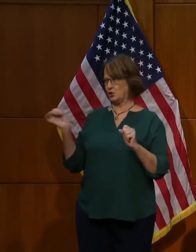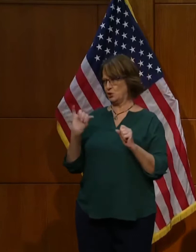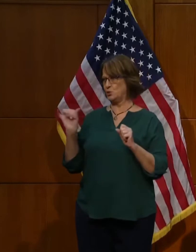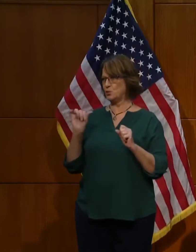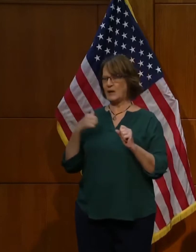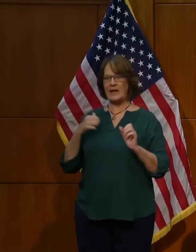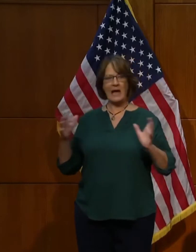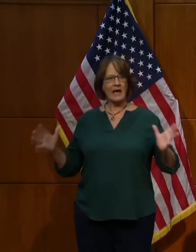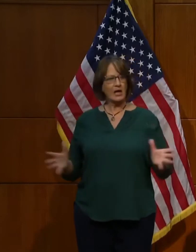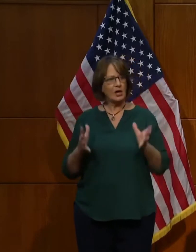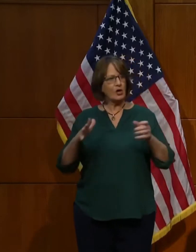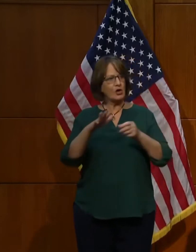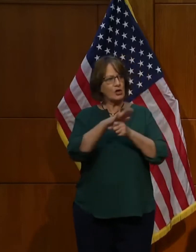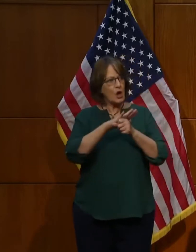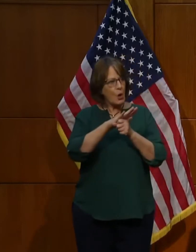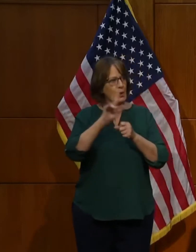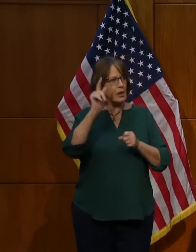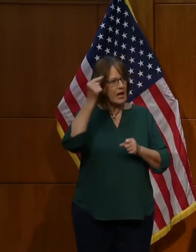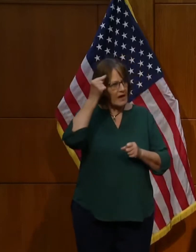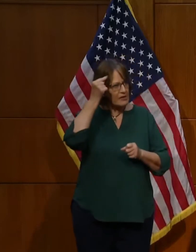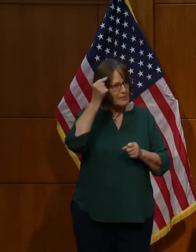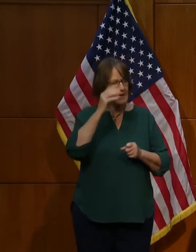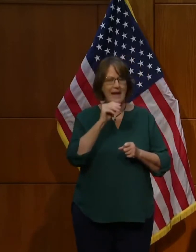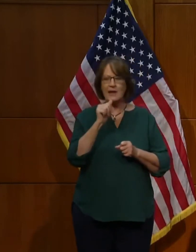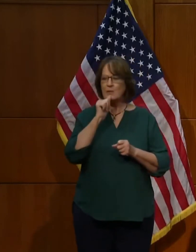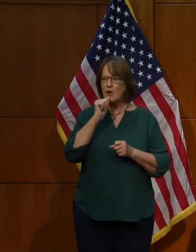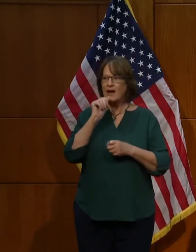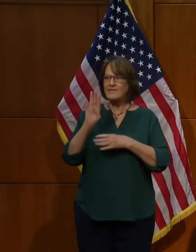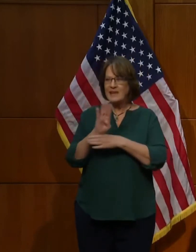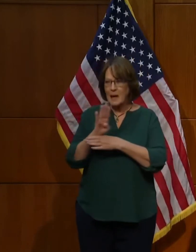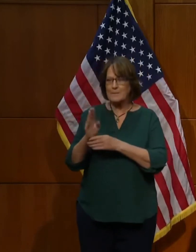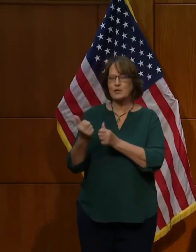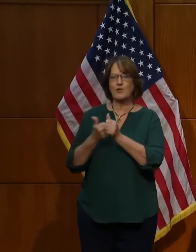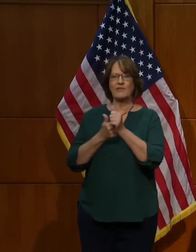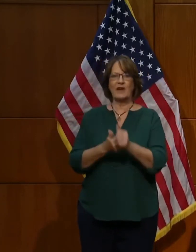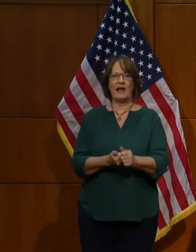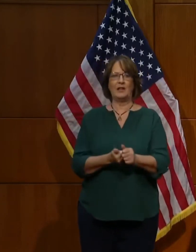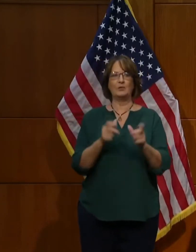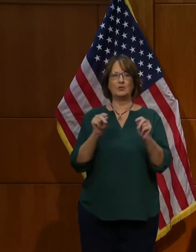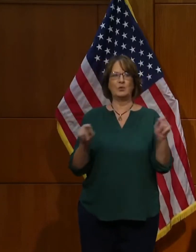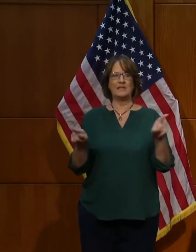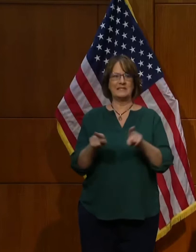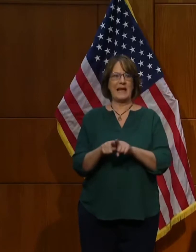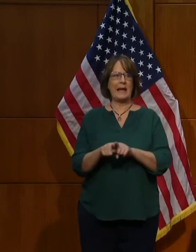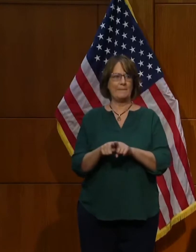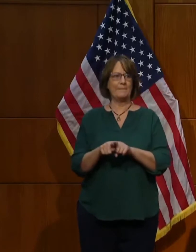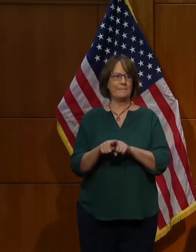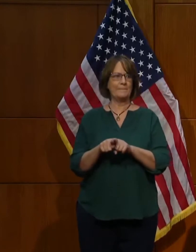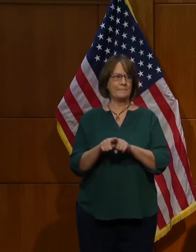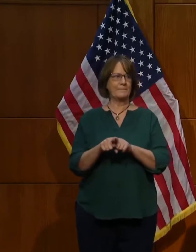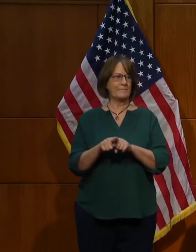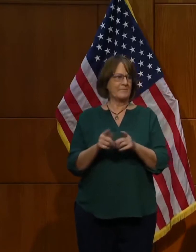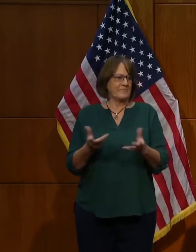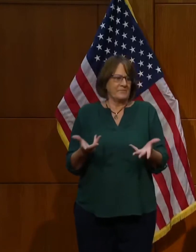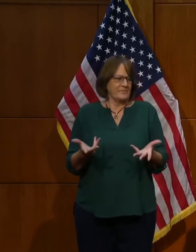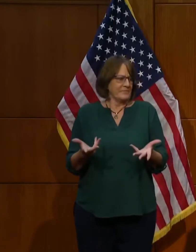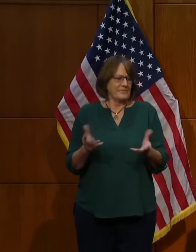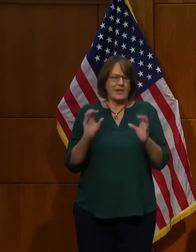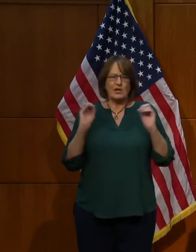local governments and private companies to do the same thing. There is no reason why we need to